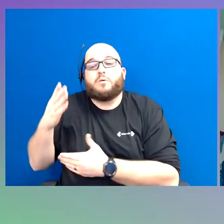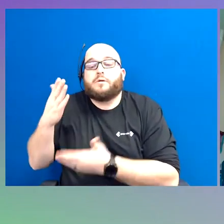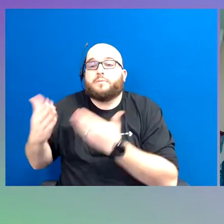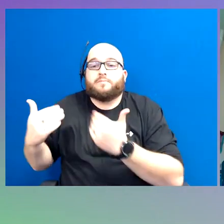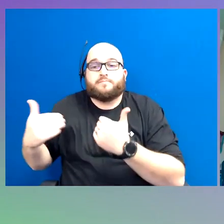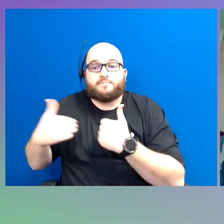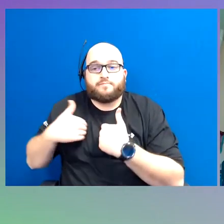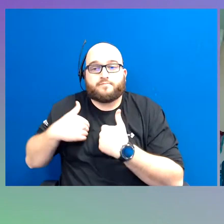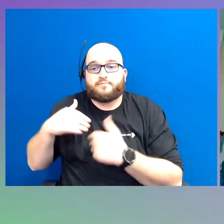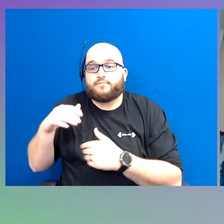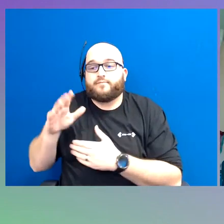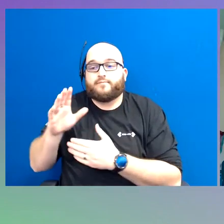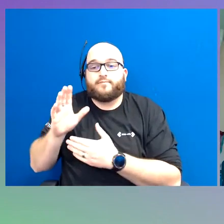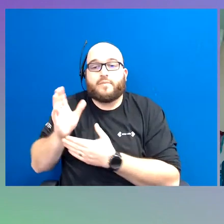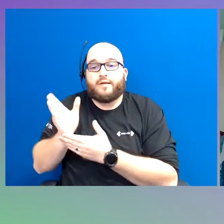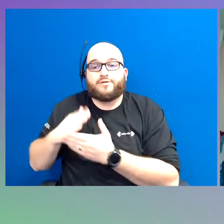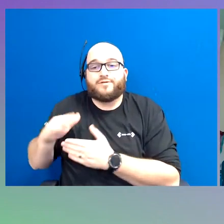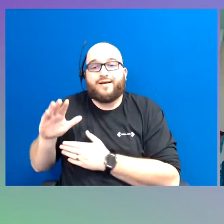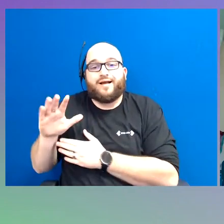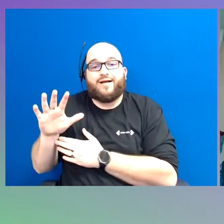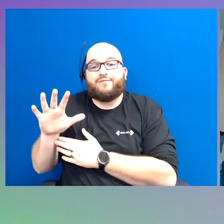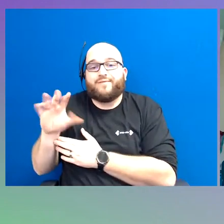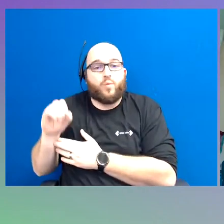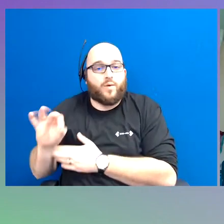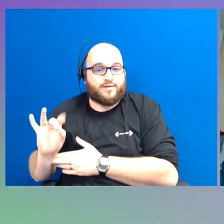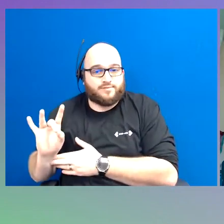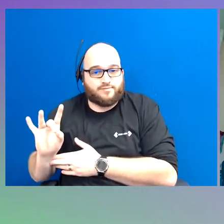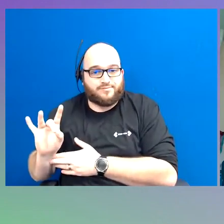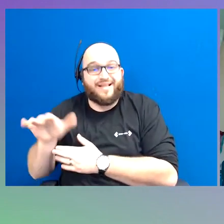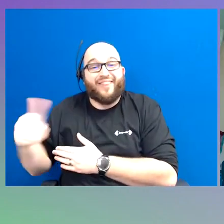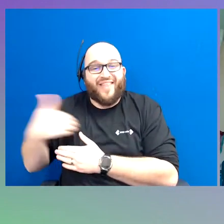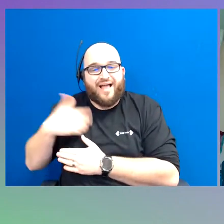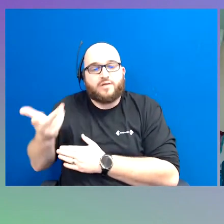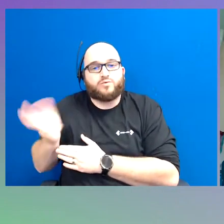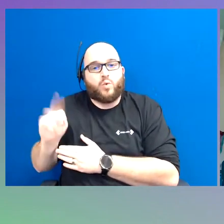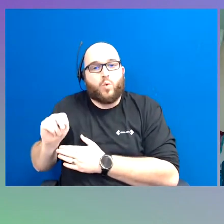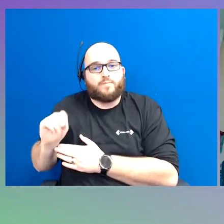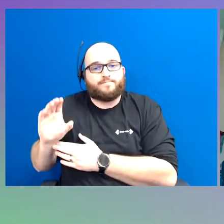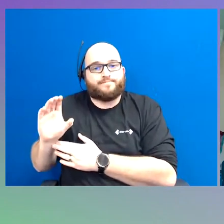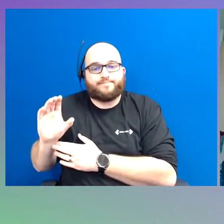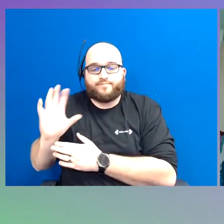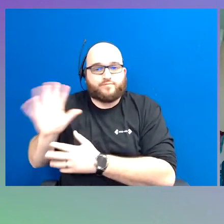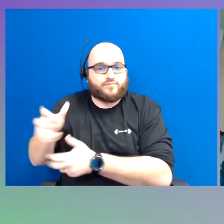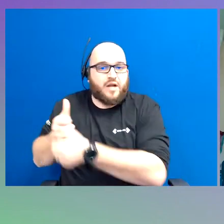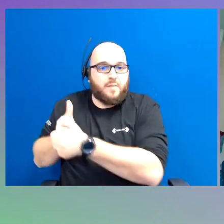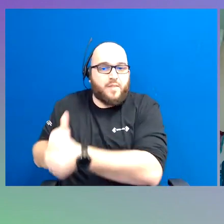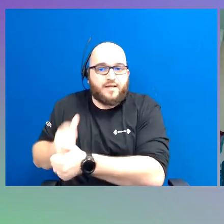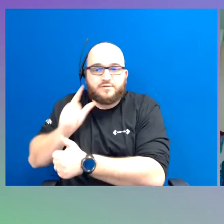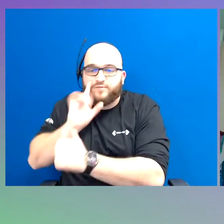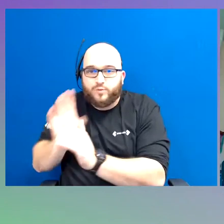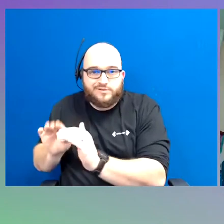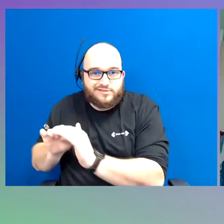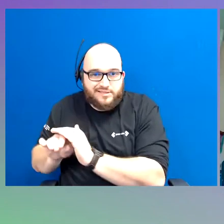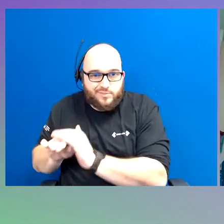had that has its own compliance